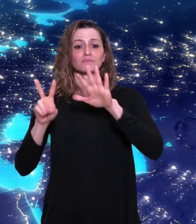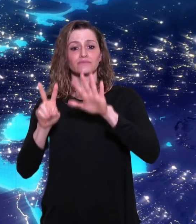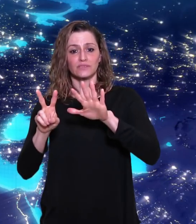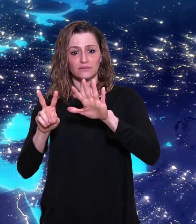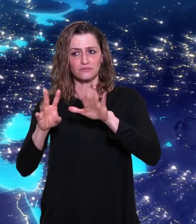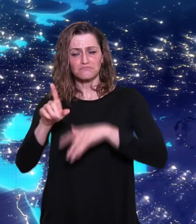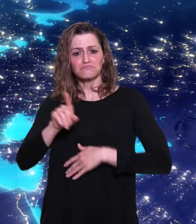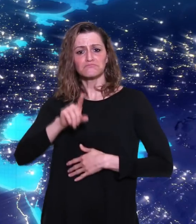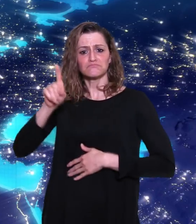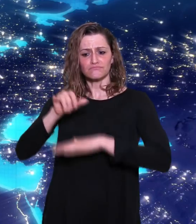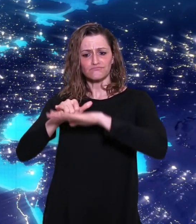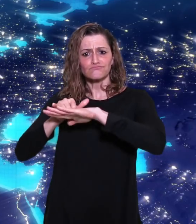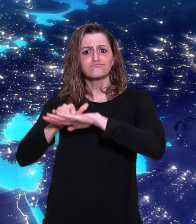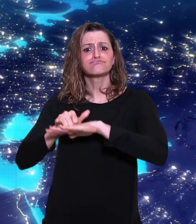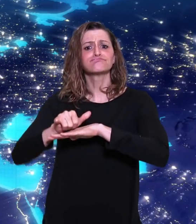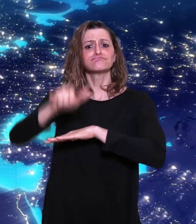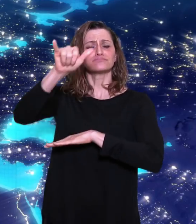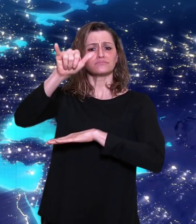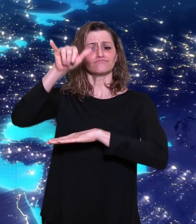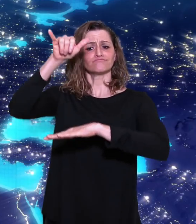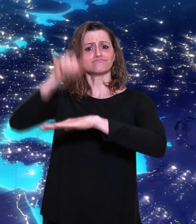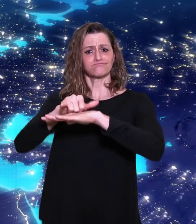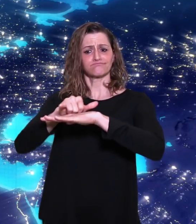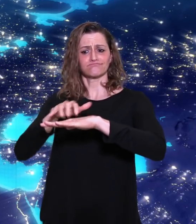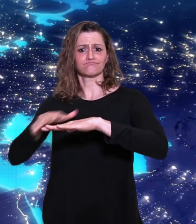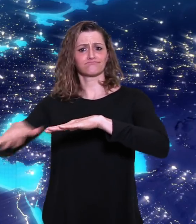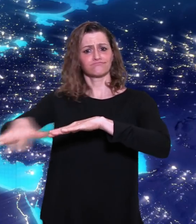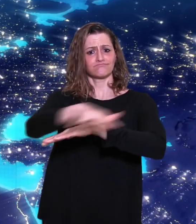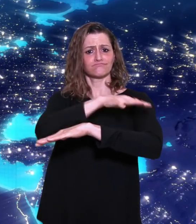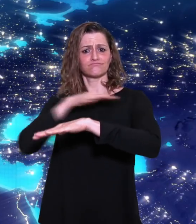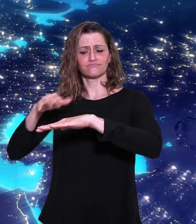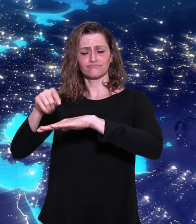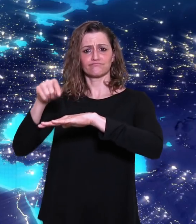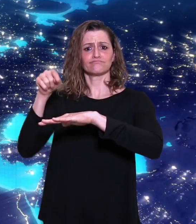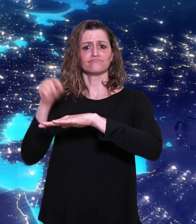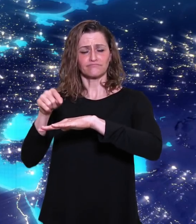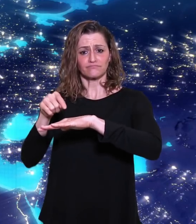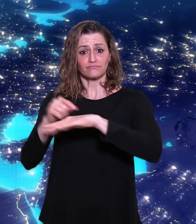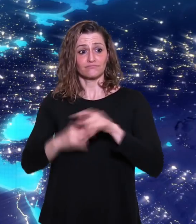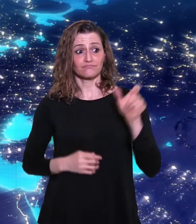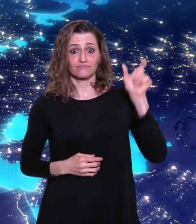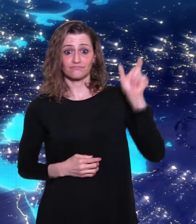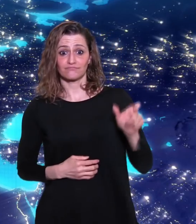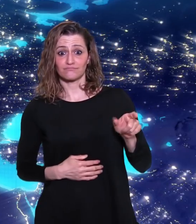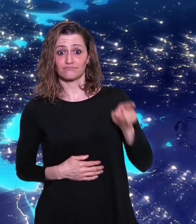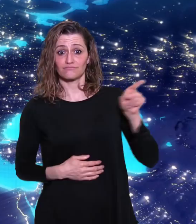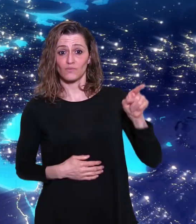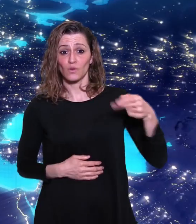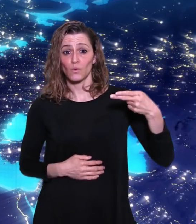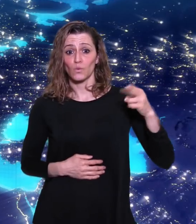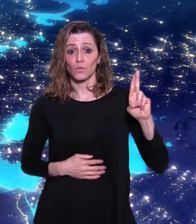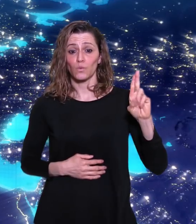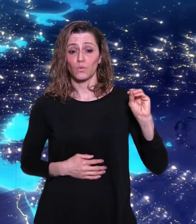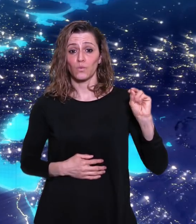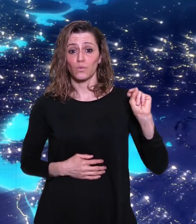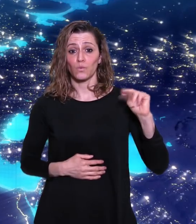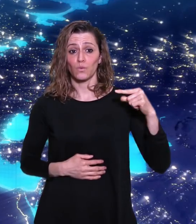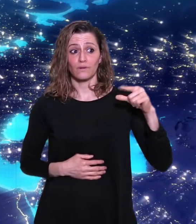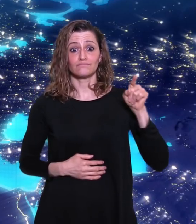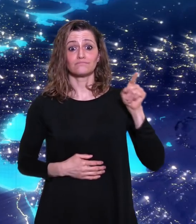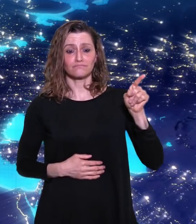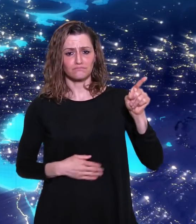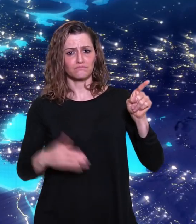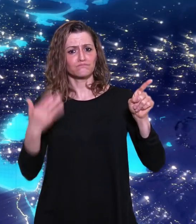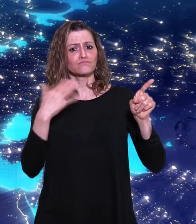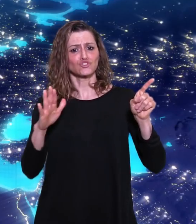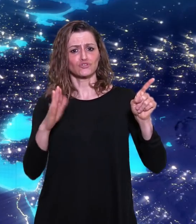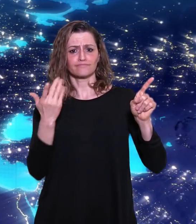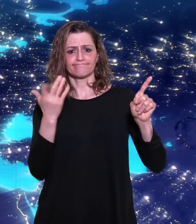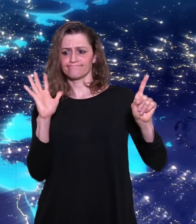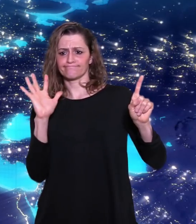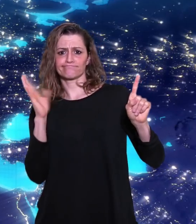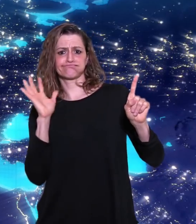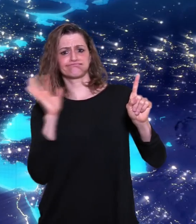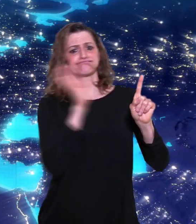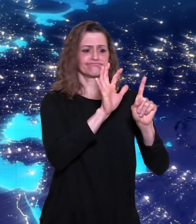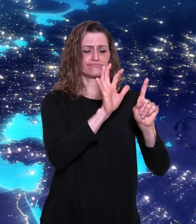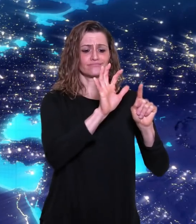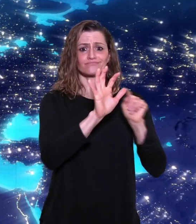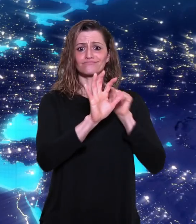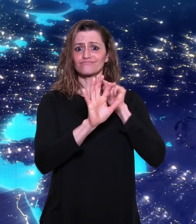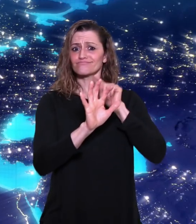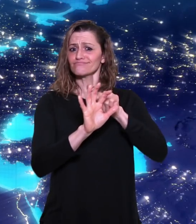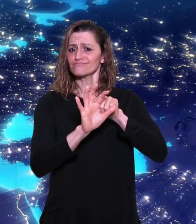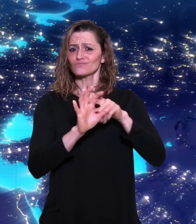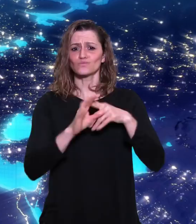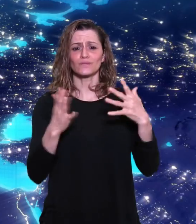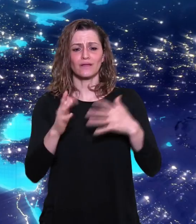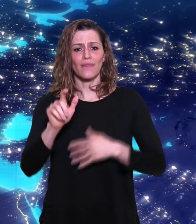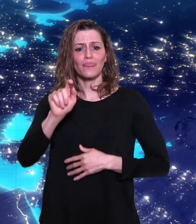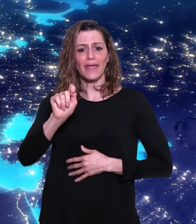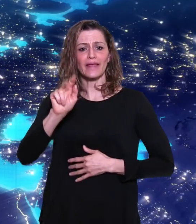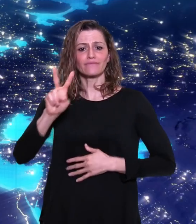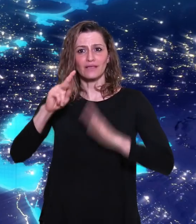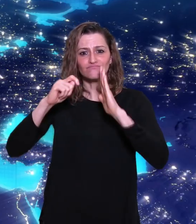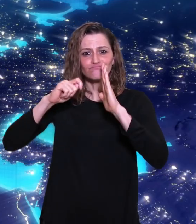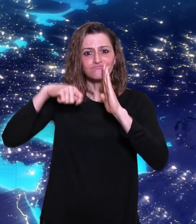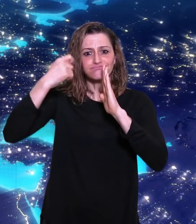deadly chemical. Huong was fooled and thought she was a